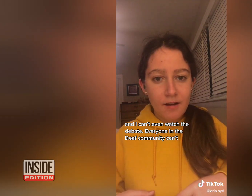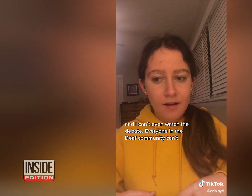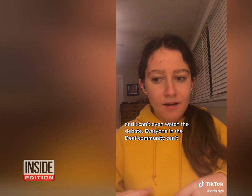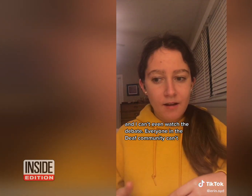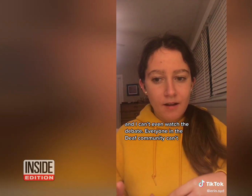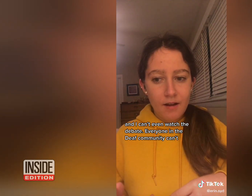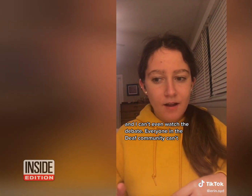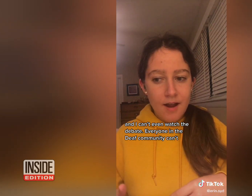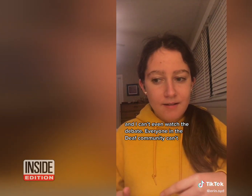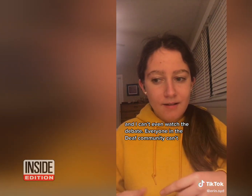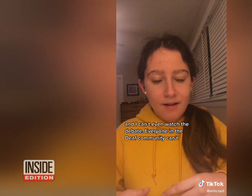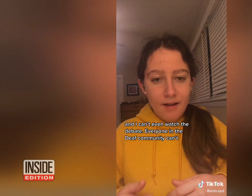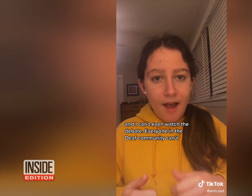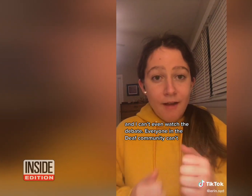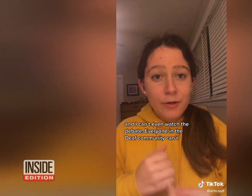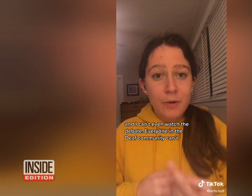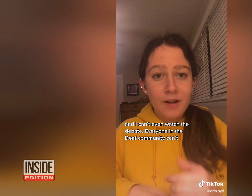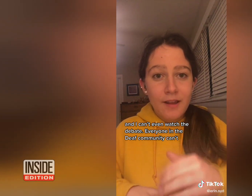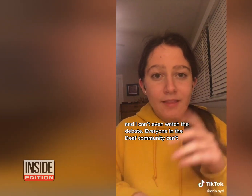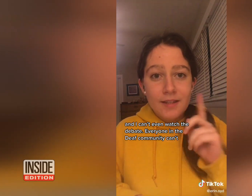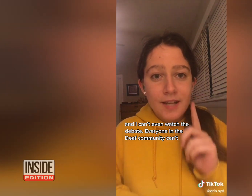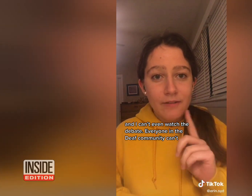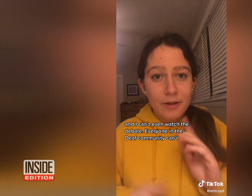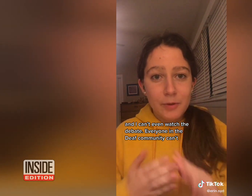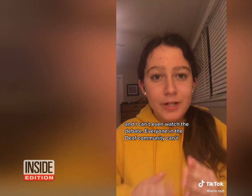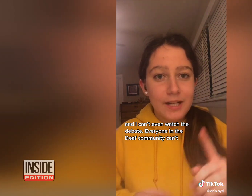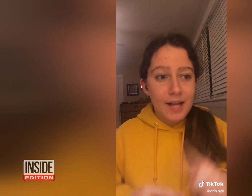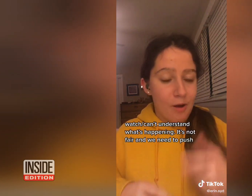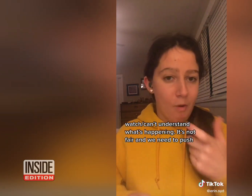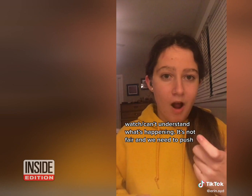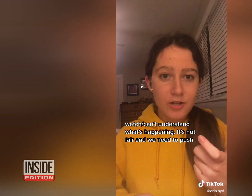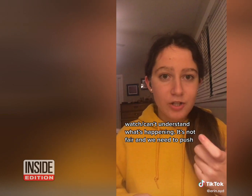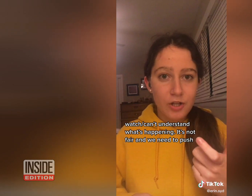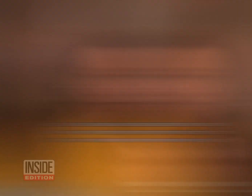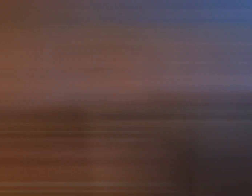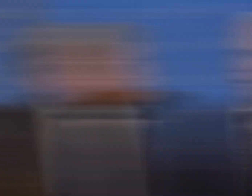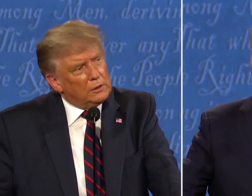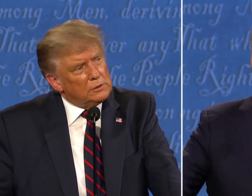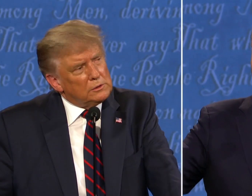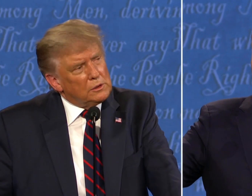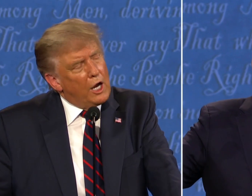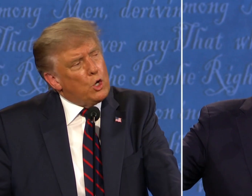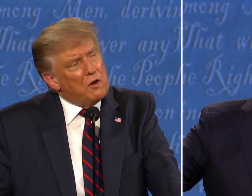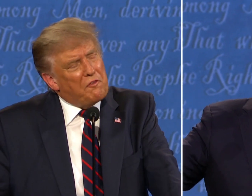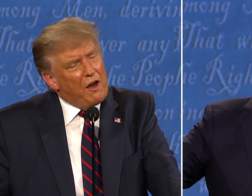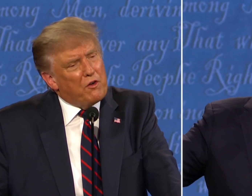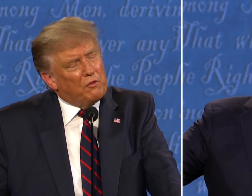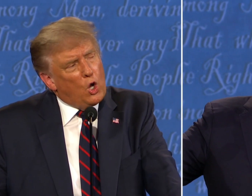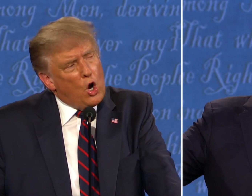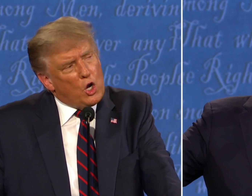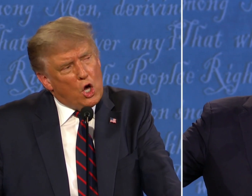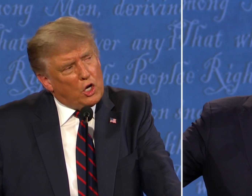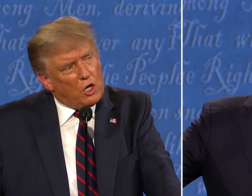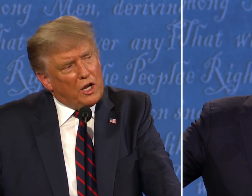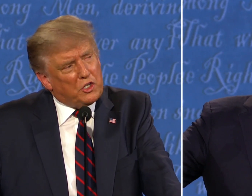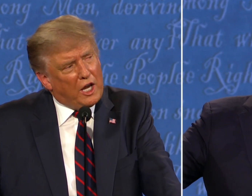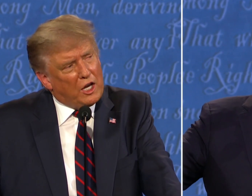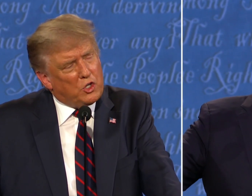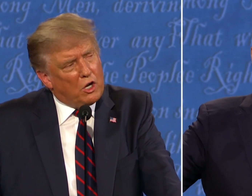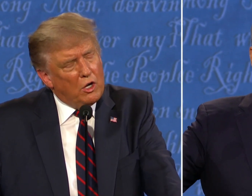19-year-old, Erin Rosenfeld turned to TikTok frustrated as she put it, saying she had a hard time understanding what was being said